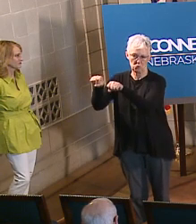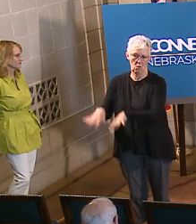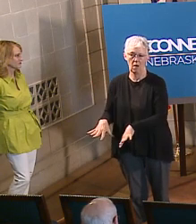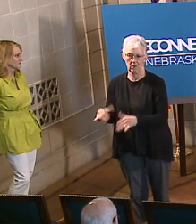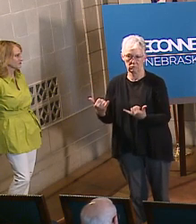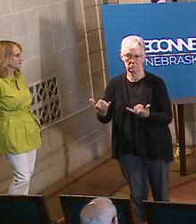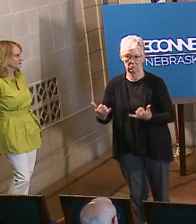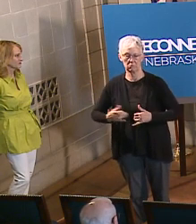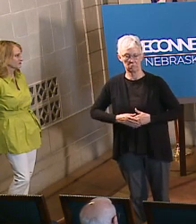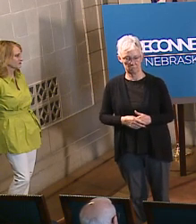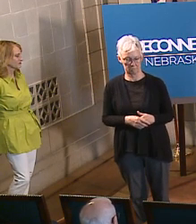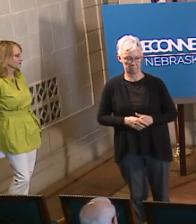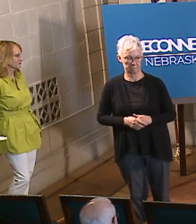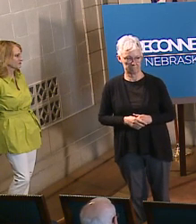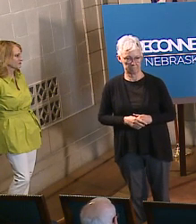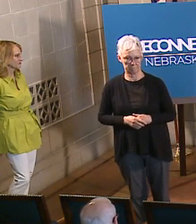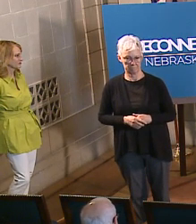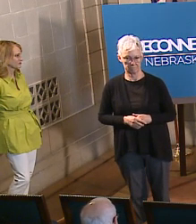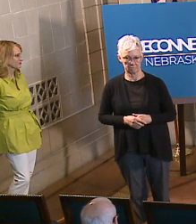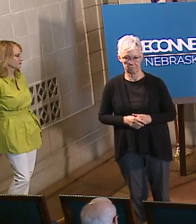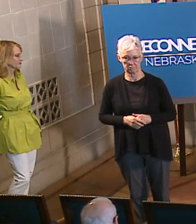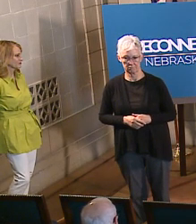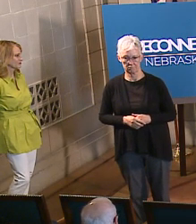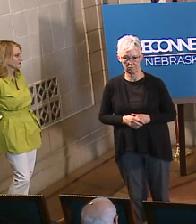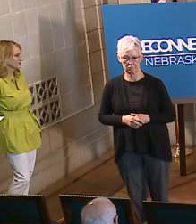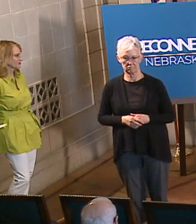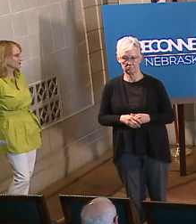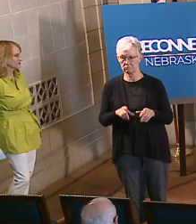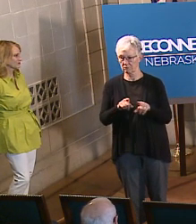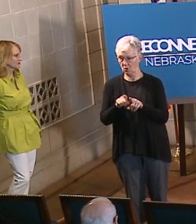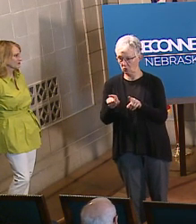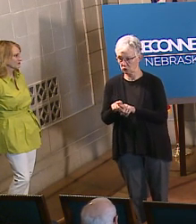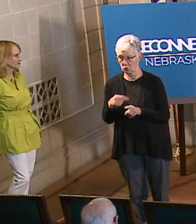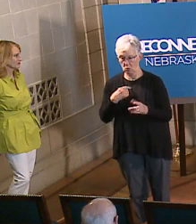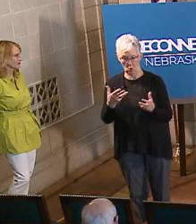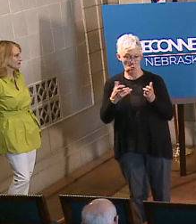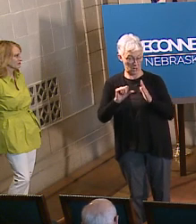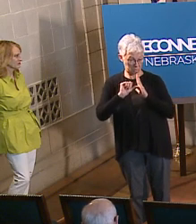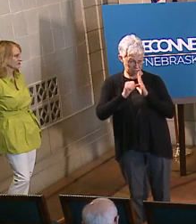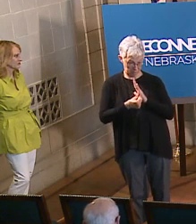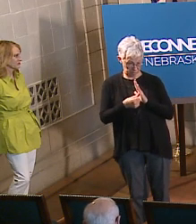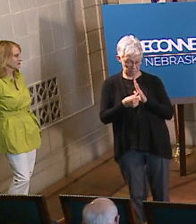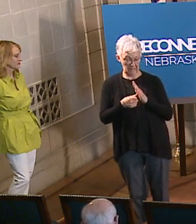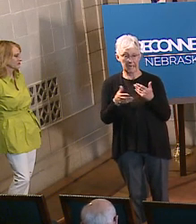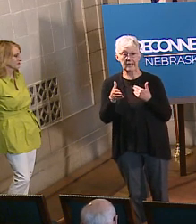SET ASIDE THOSE PANDEMIC RULES AND MOVE FORWARD TOGETHER AS A